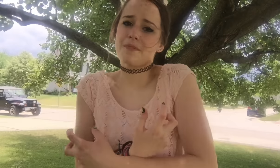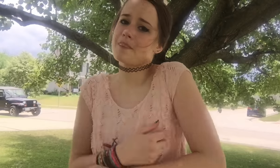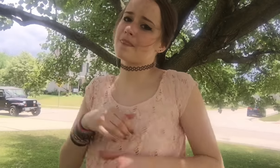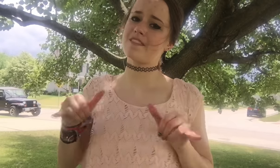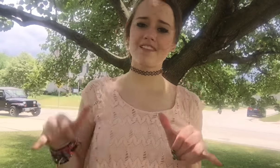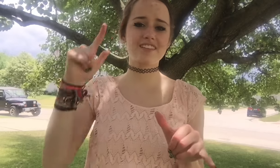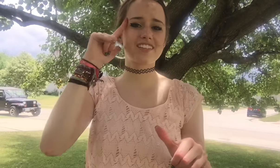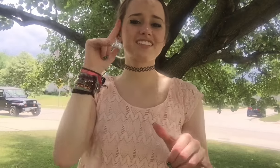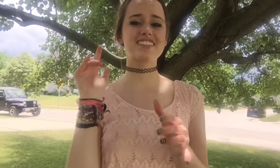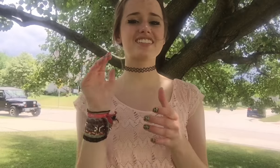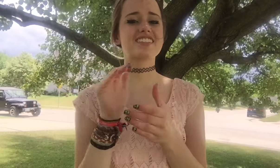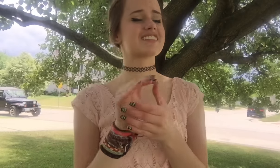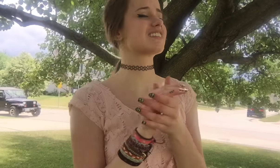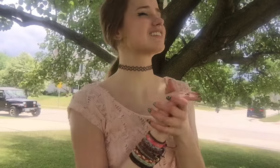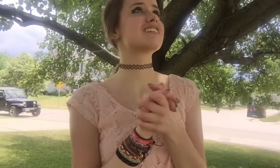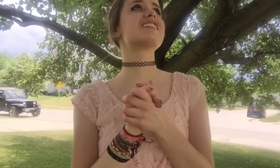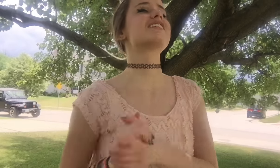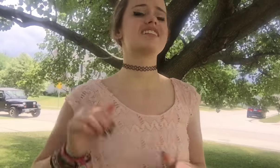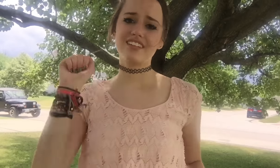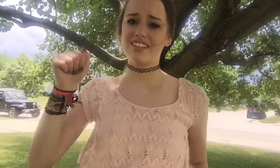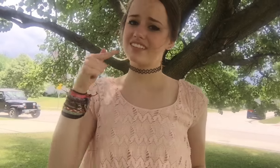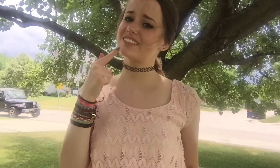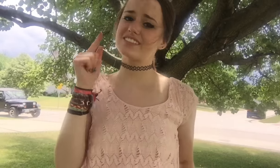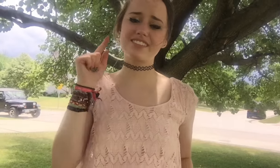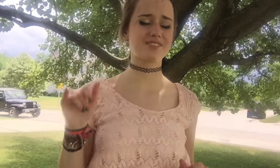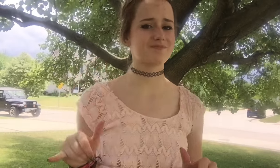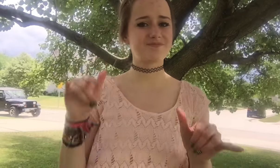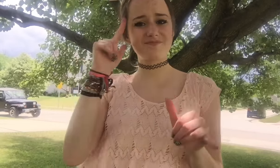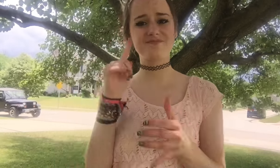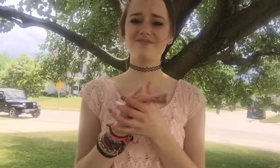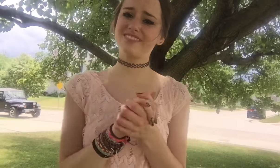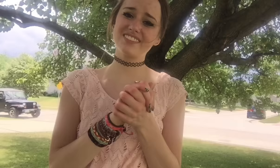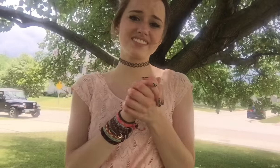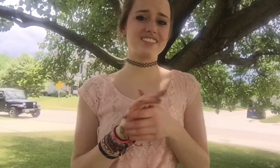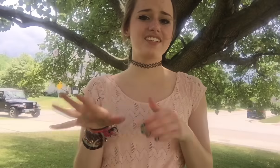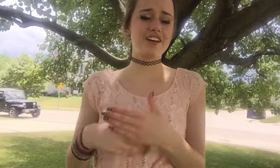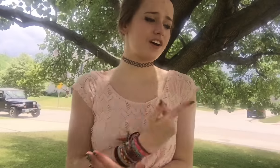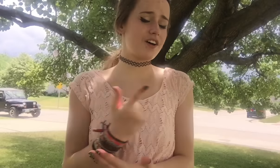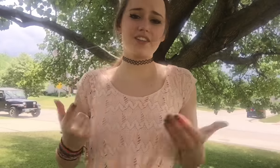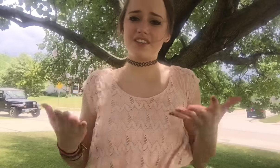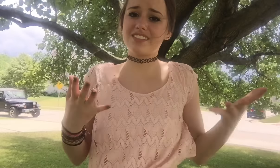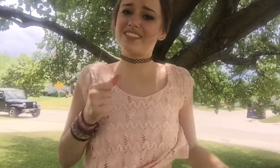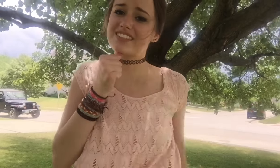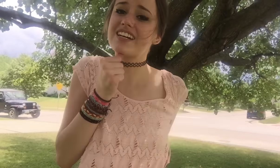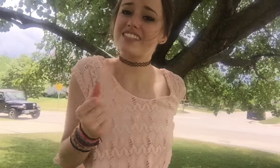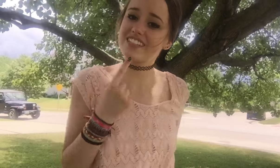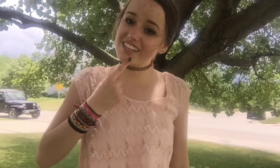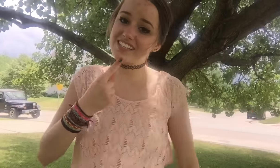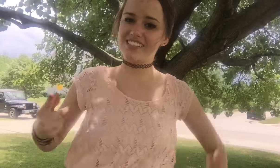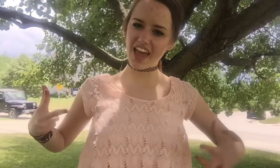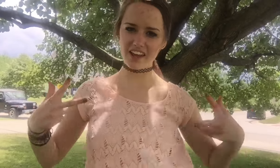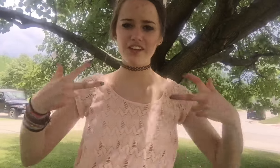still believe yeah, i still believe and all of those things i didn't say